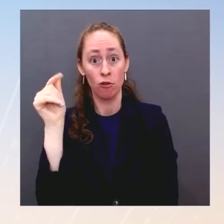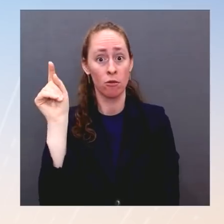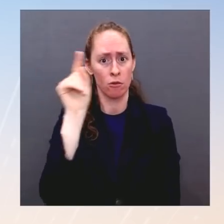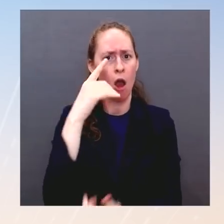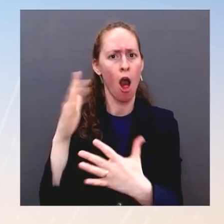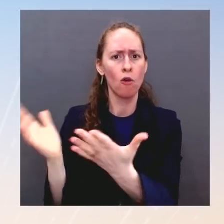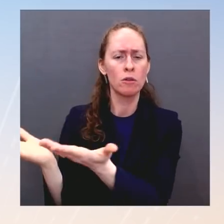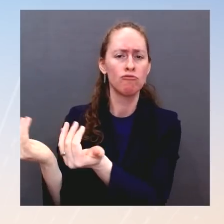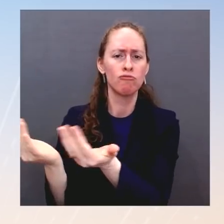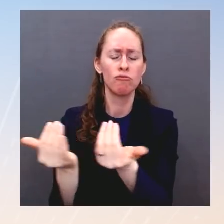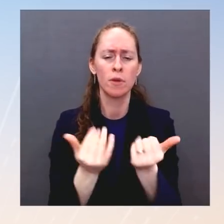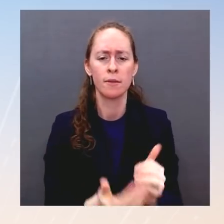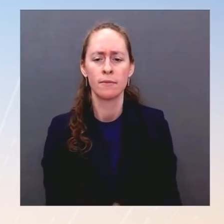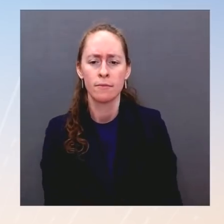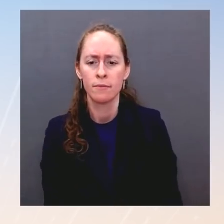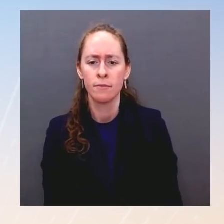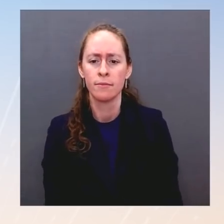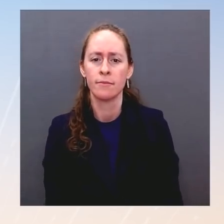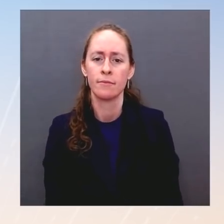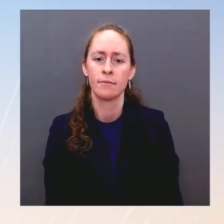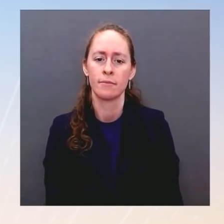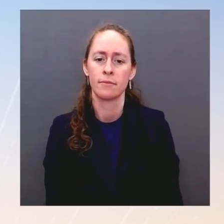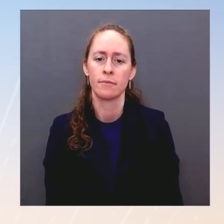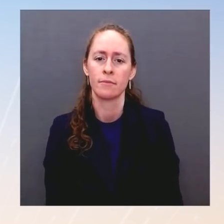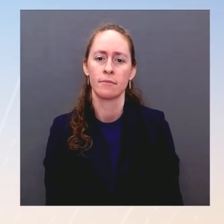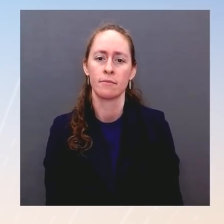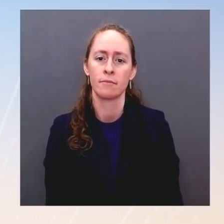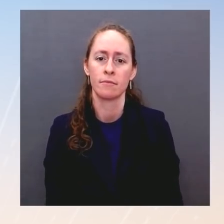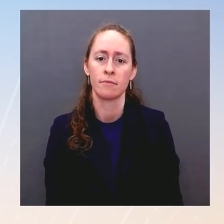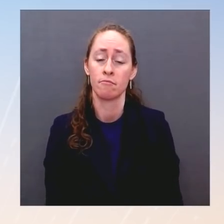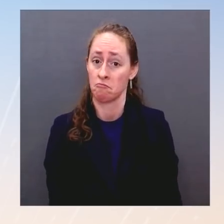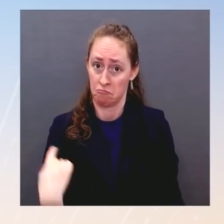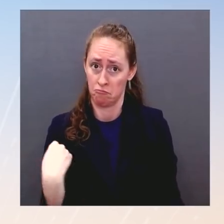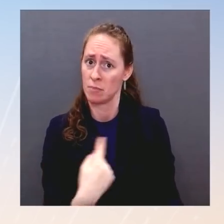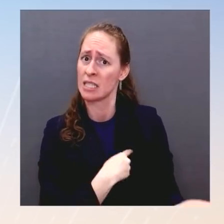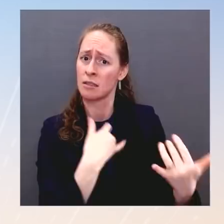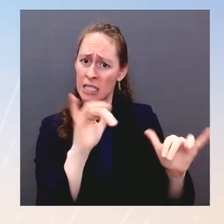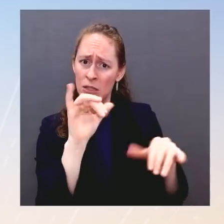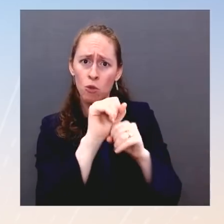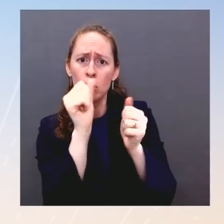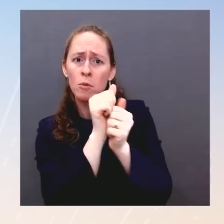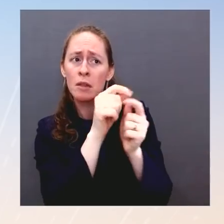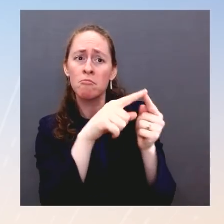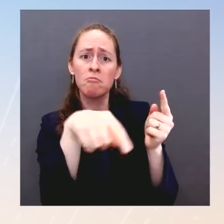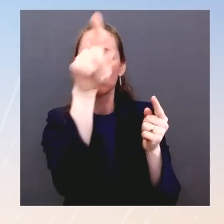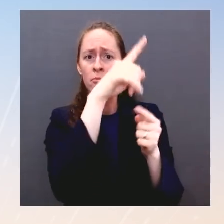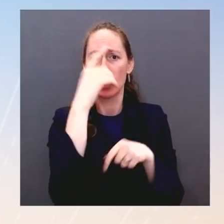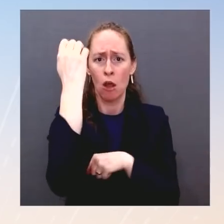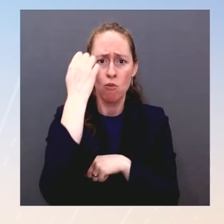with our European counterparts about what the needs are and how to help, from our end, meet those needs.